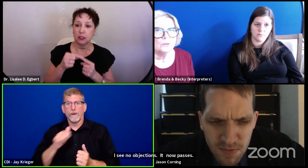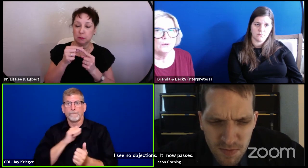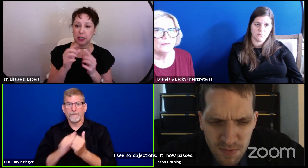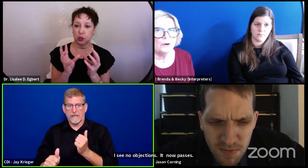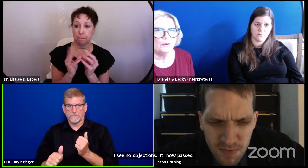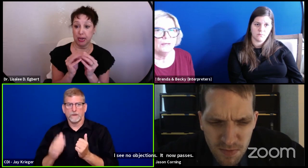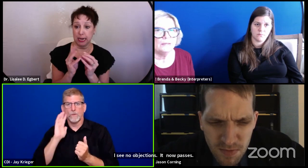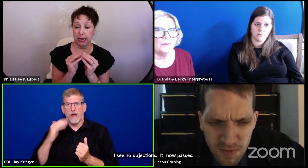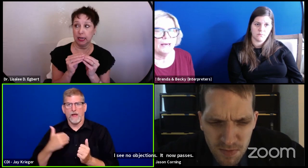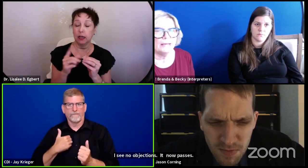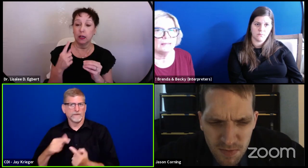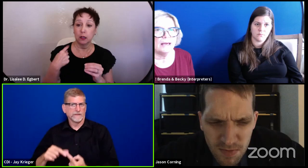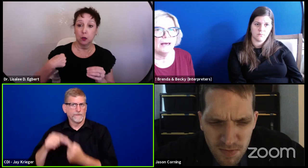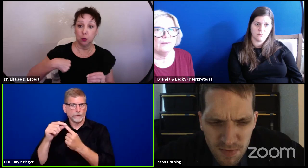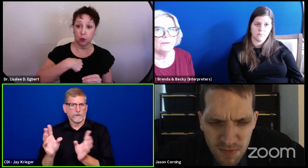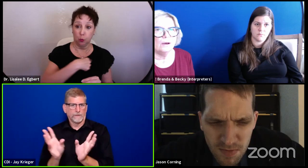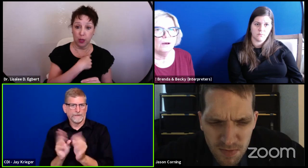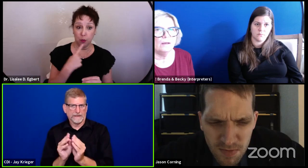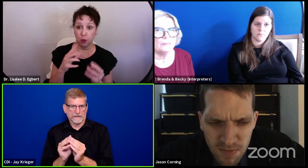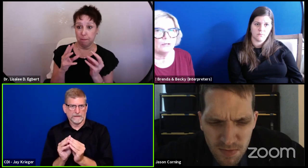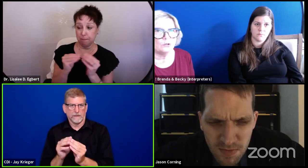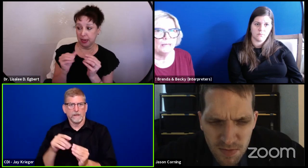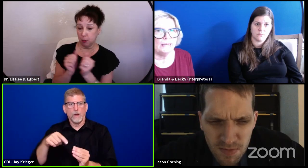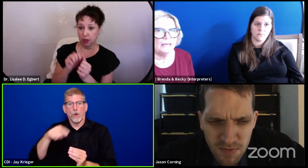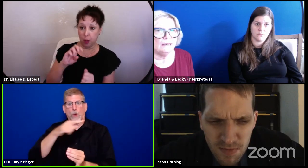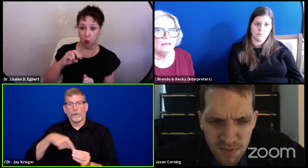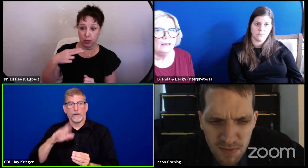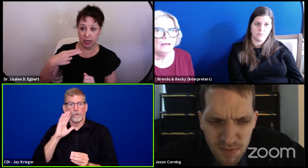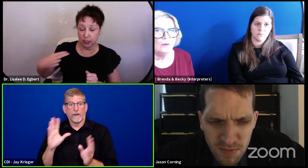So we have voted to pass to have a special meeting.